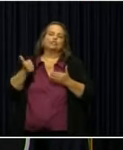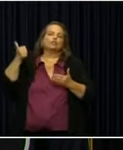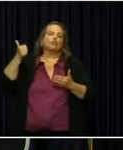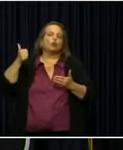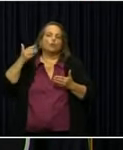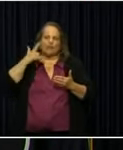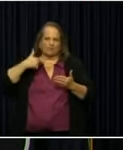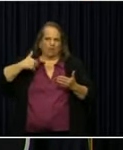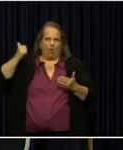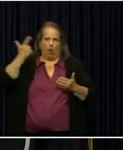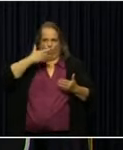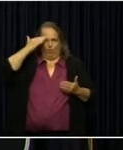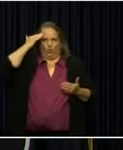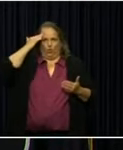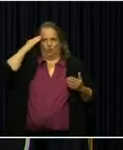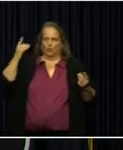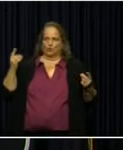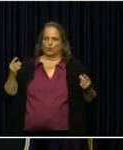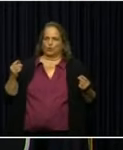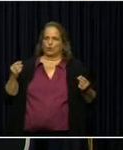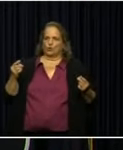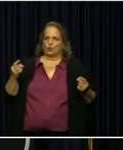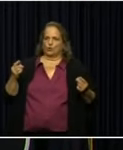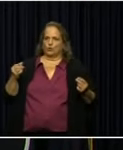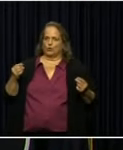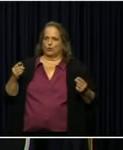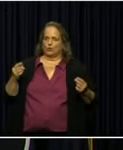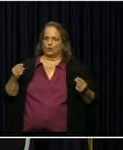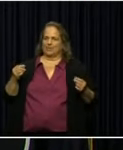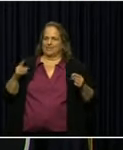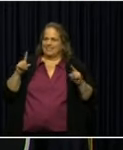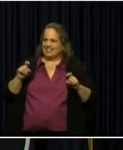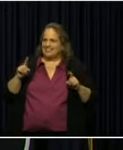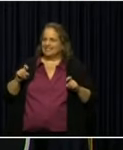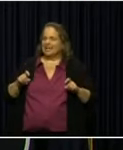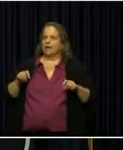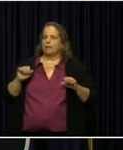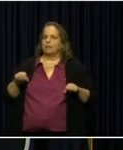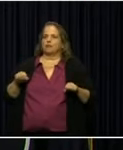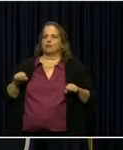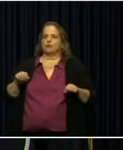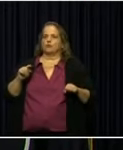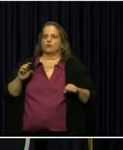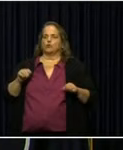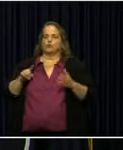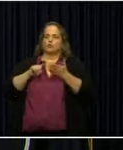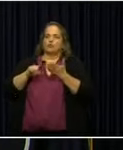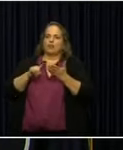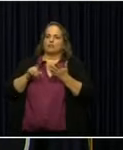AND THAT'S WHAT EVERYBODY OUT THERE WANTS, INCLUDING OUR BUSINESS COMMUNITIES AND OTHERS.